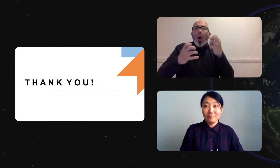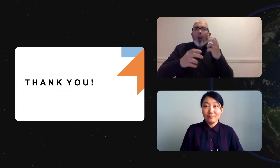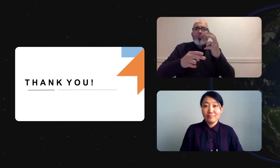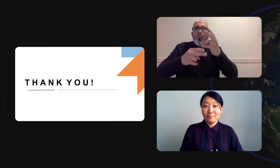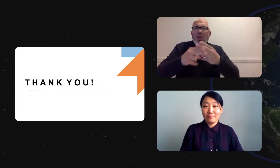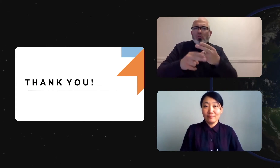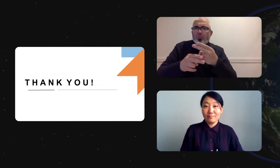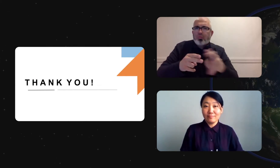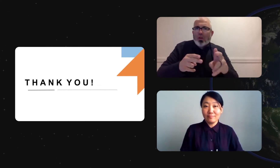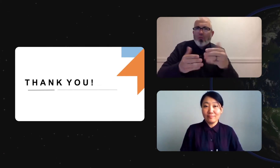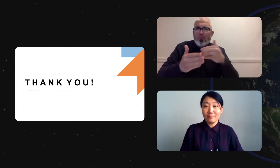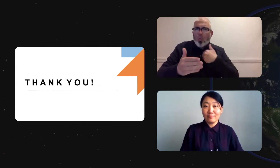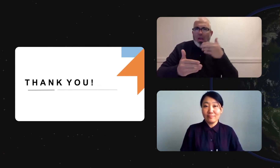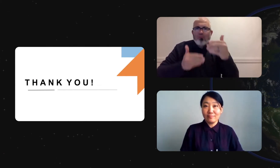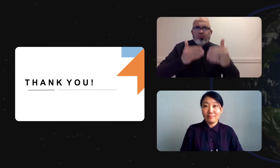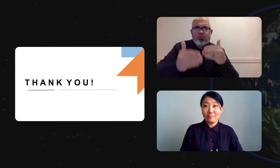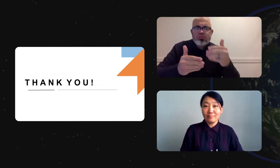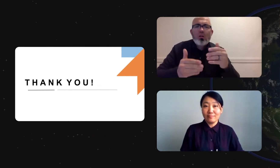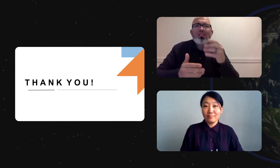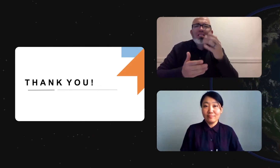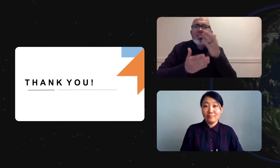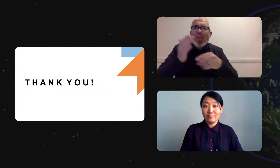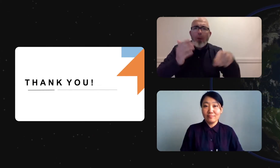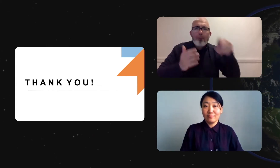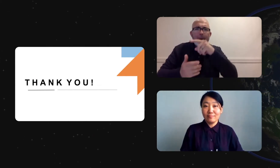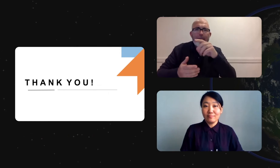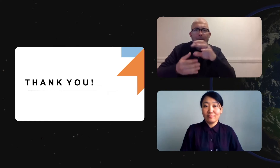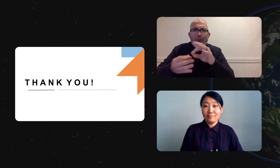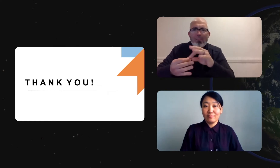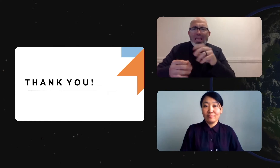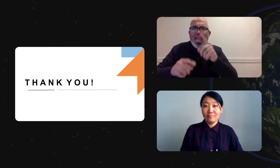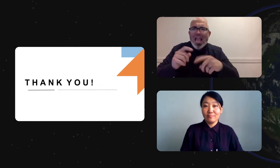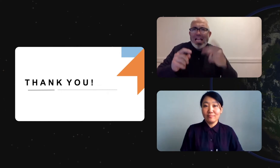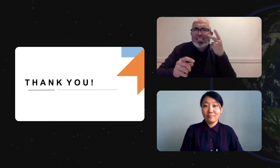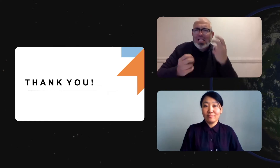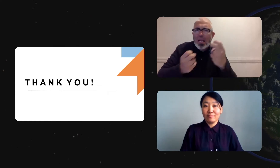Absolutely astonishing. Let me take a minute.